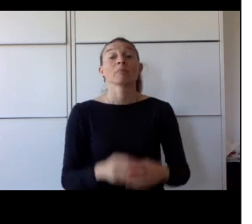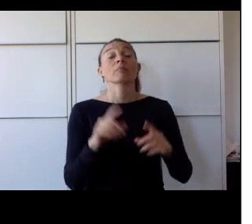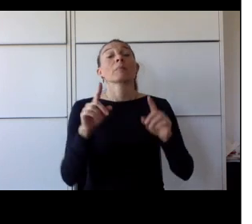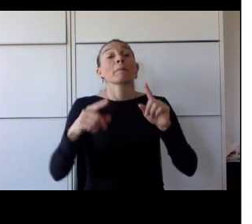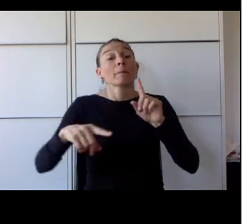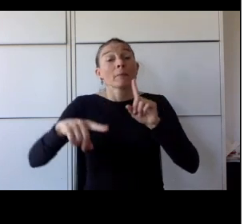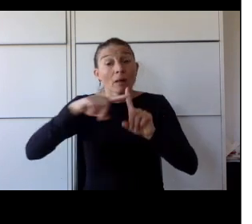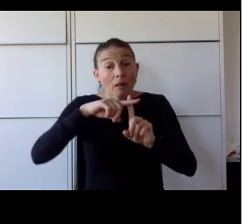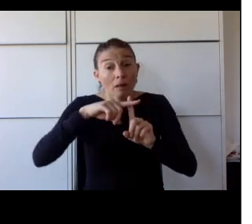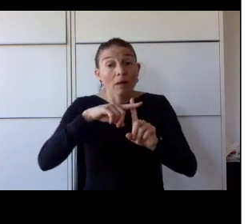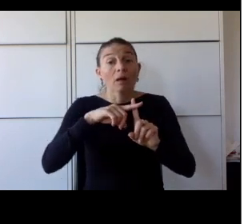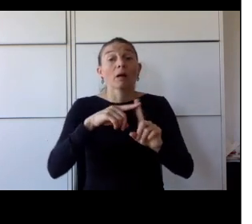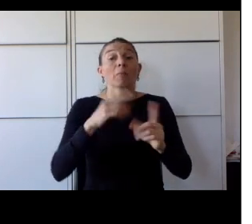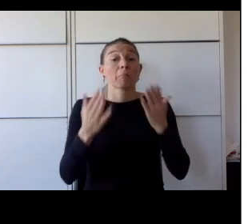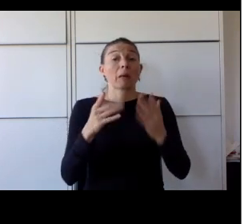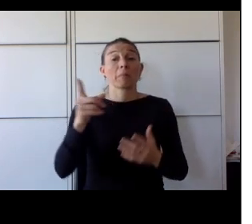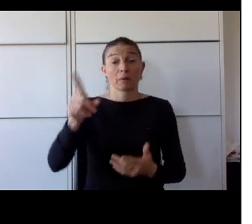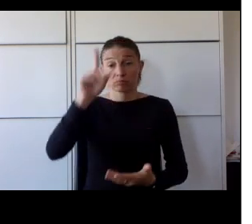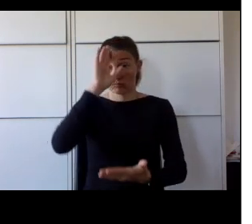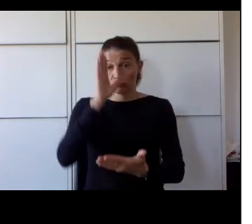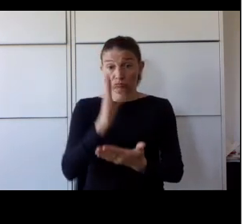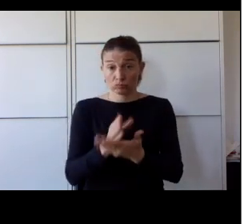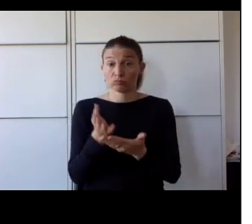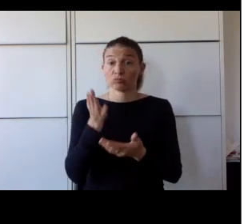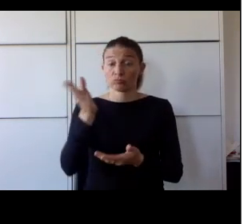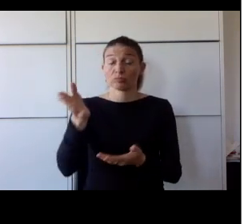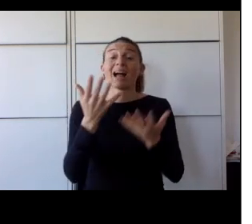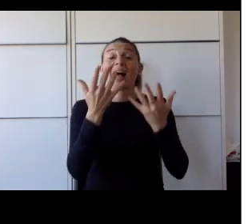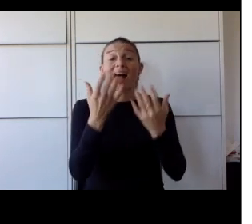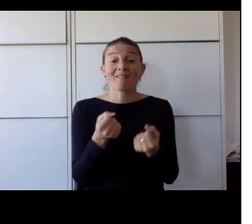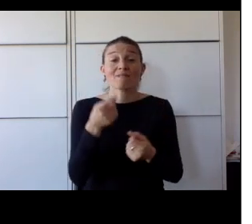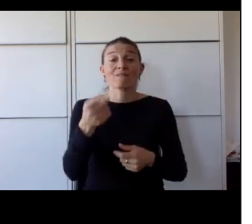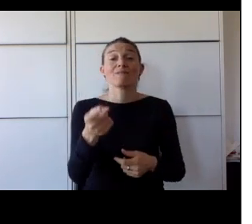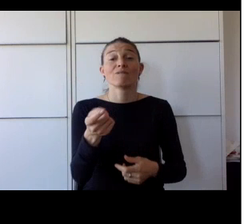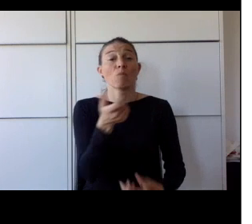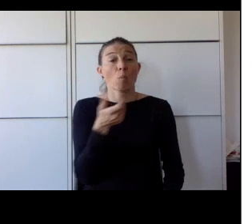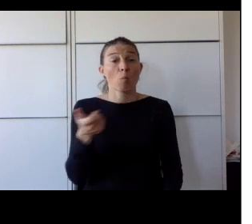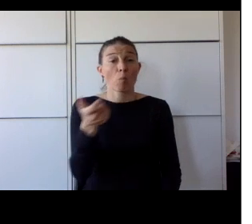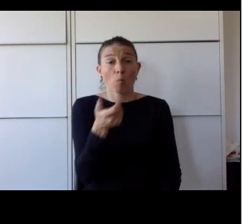through other services as mobile apps that rely on Internet service.